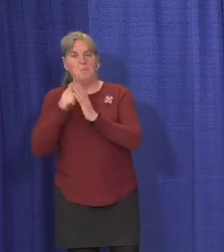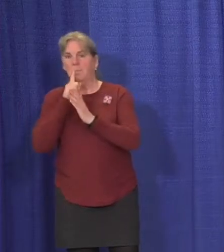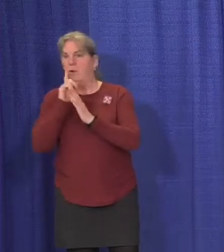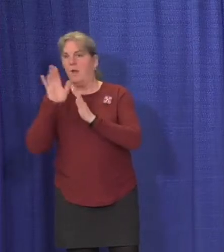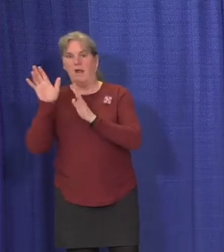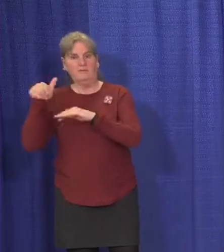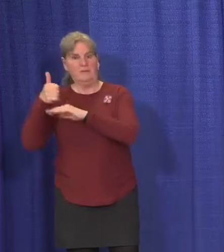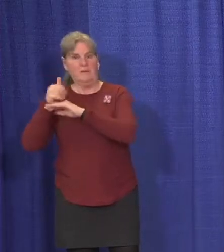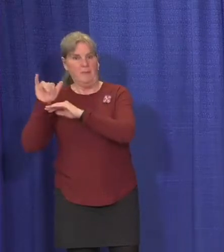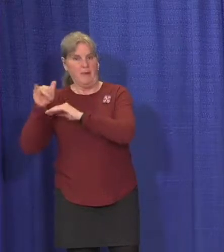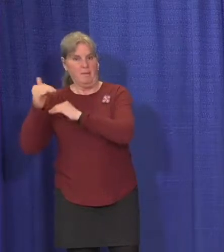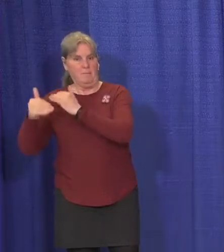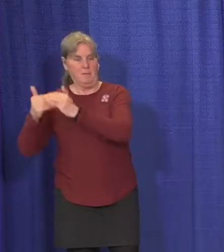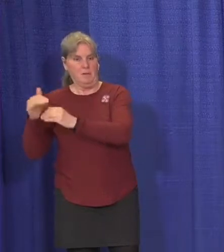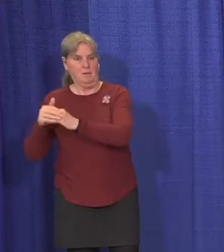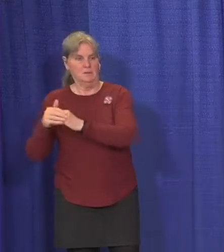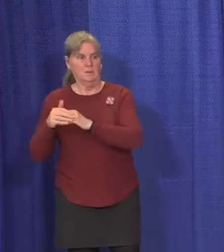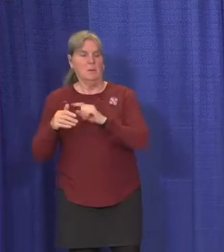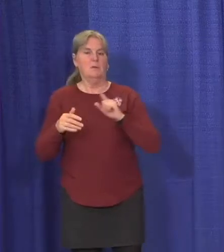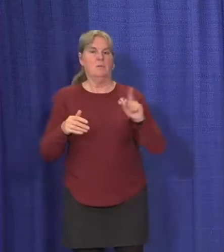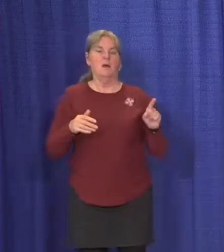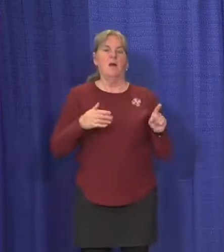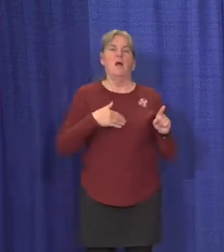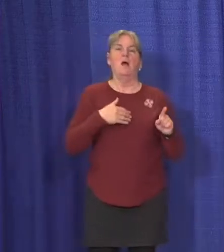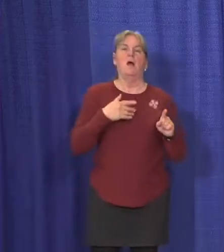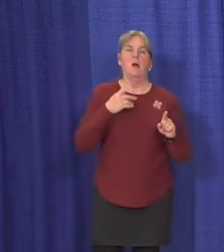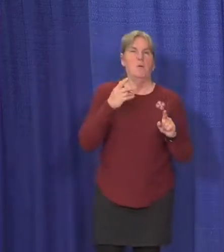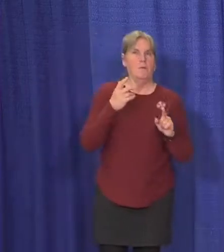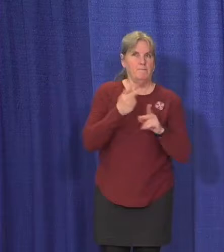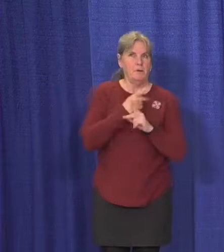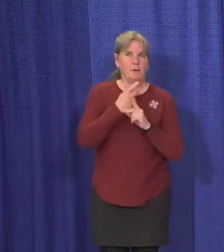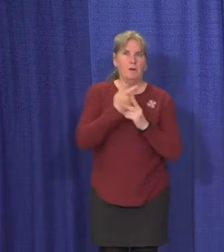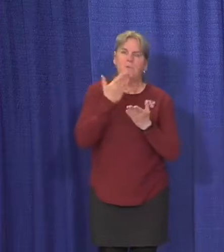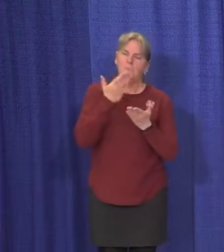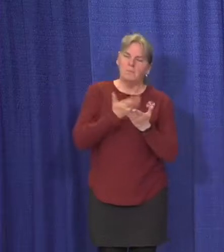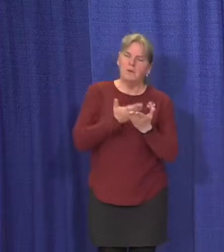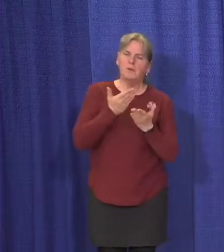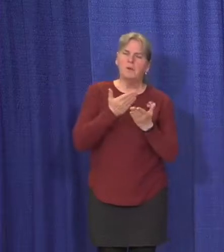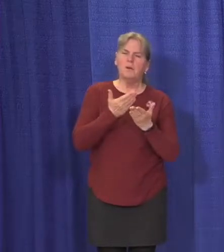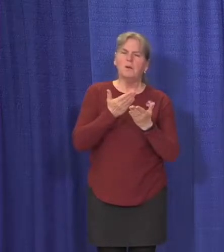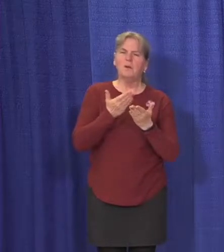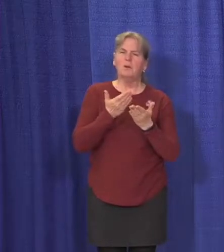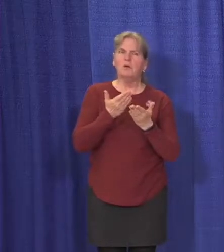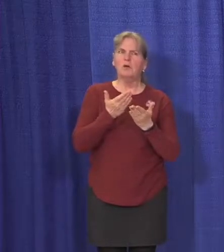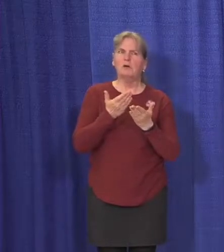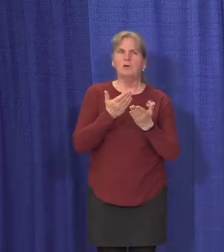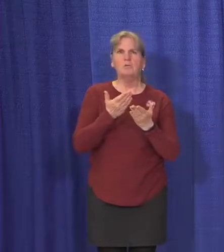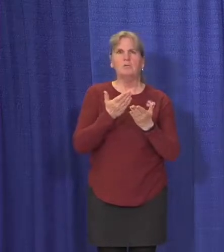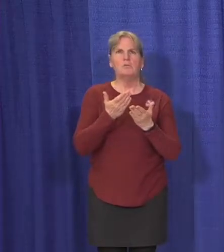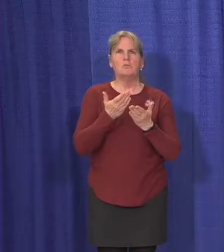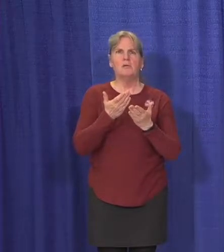, I do think there is Mary's in the idea of documentation.